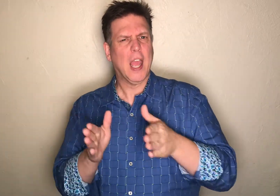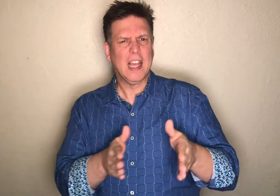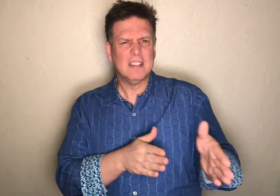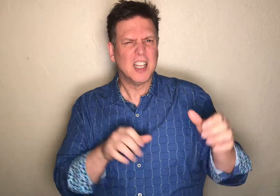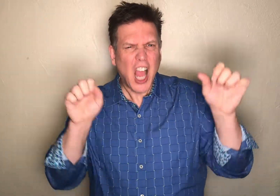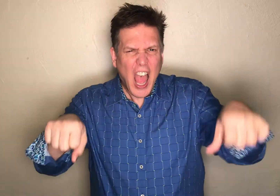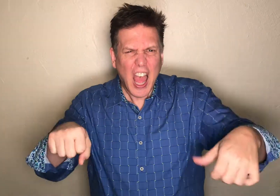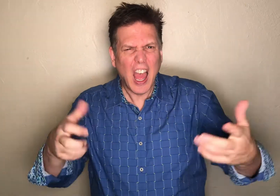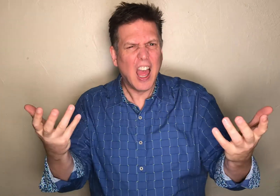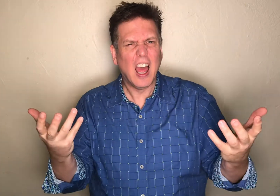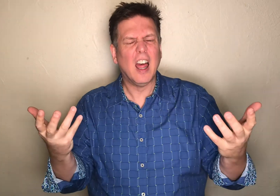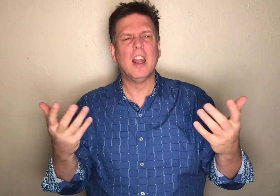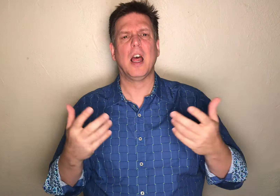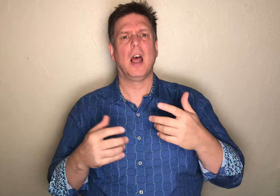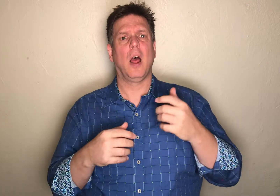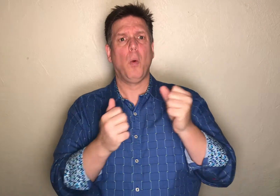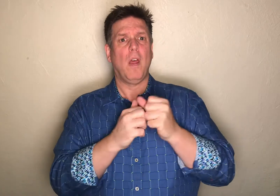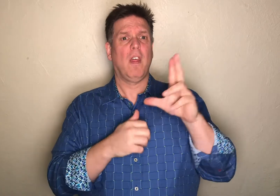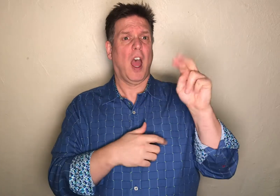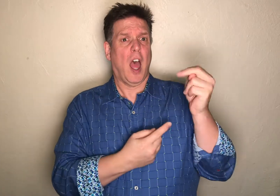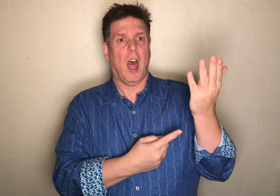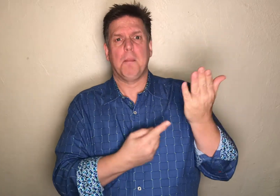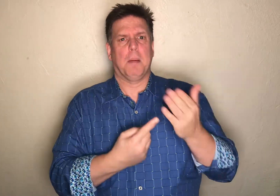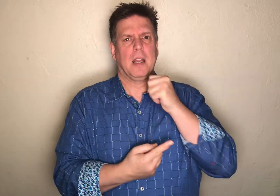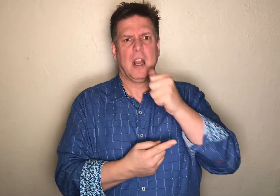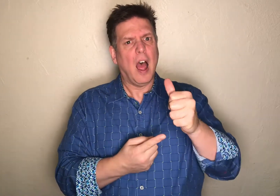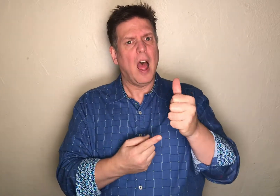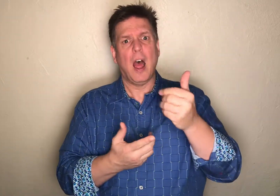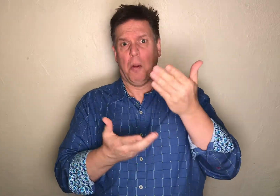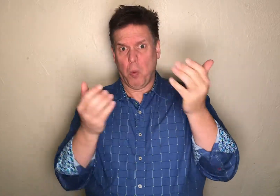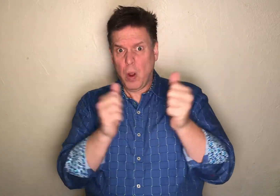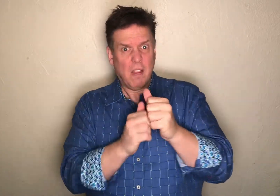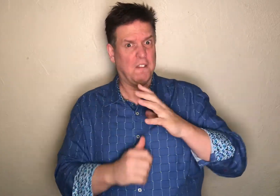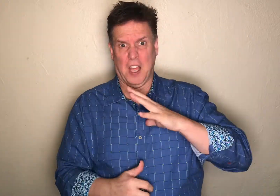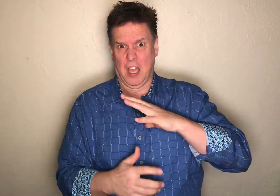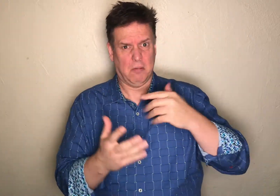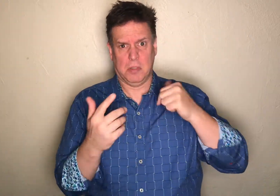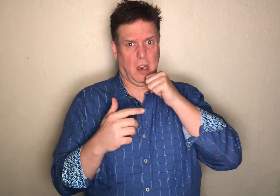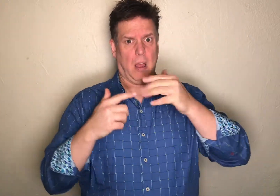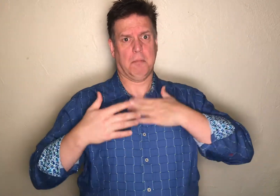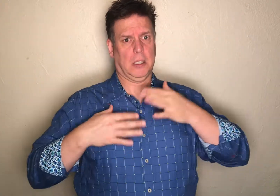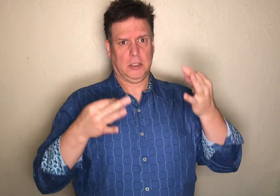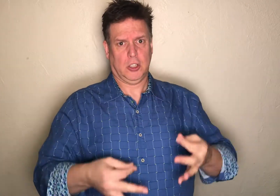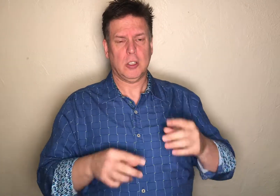could serve in various ways of course with or without a gun maybe not but